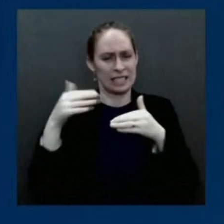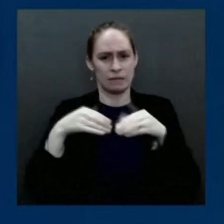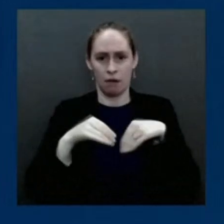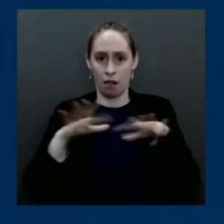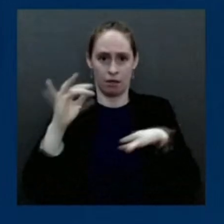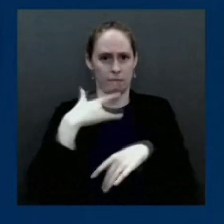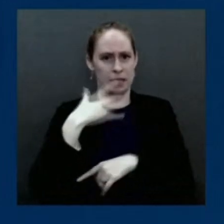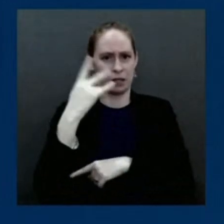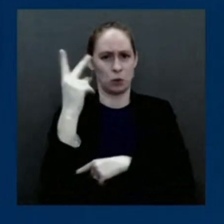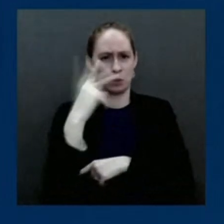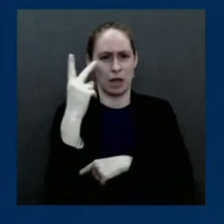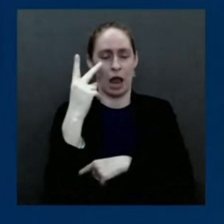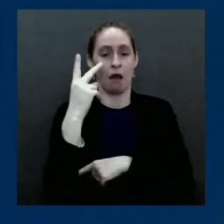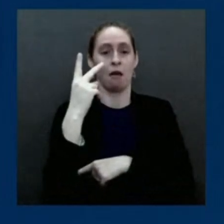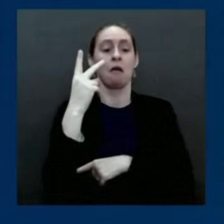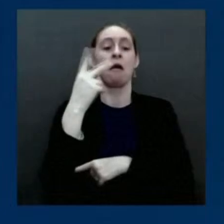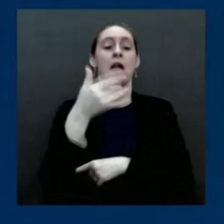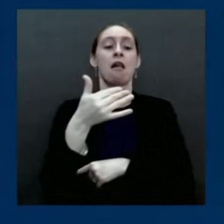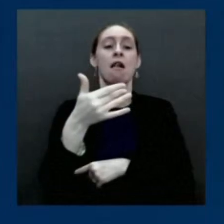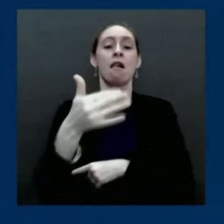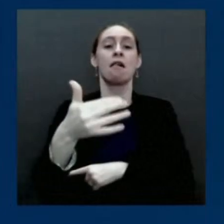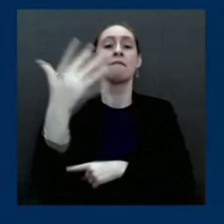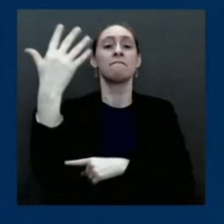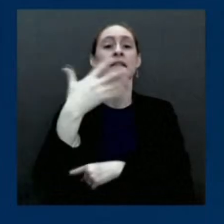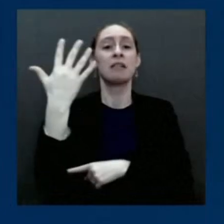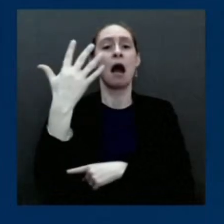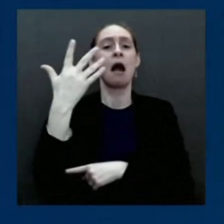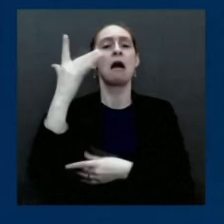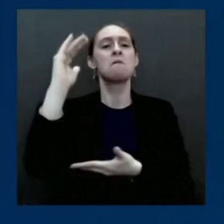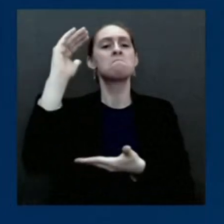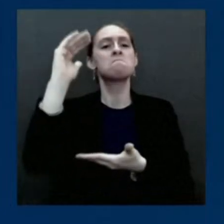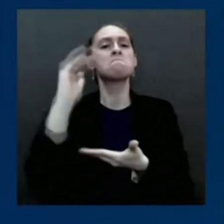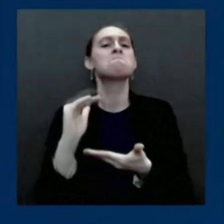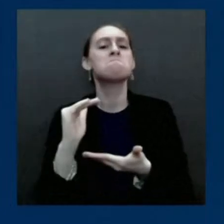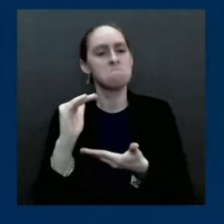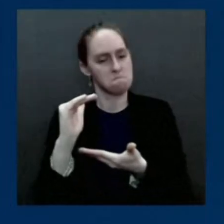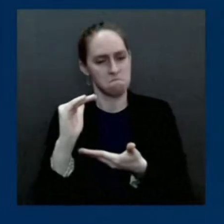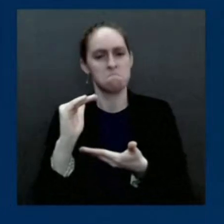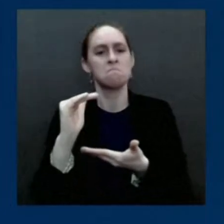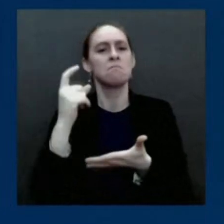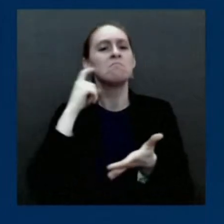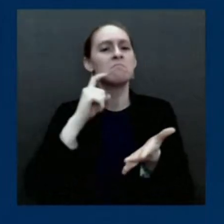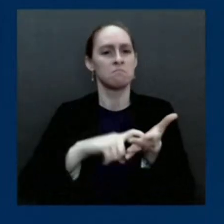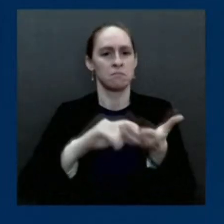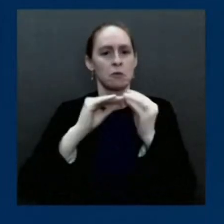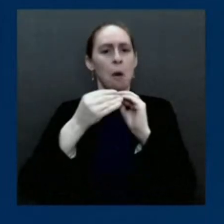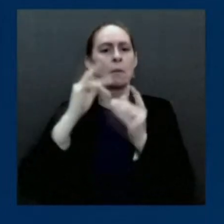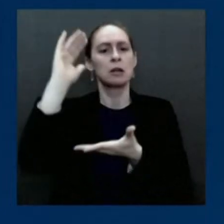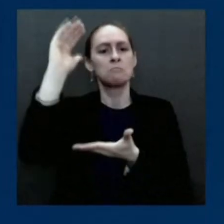SUBSTANTIALLY DECREASES. LET ME MAKE SLIER THAT WE ARE STANDING ON THE SHOULDERS OF TWO YEARS OF SILENCE.